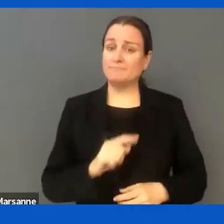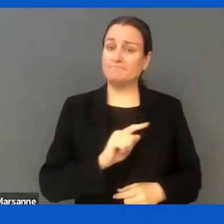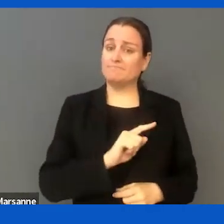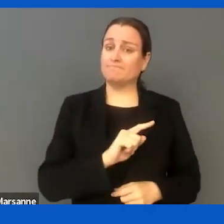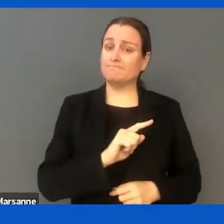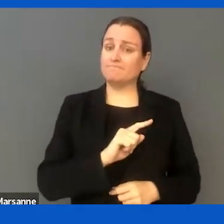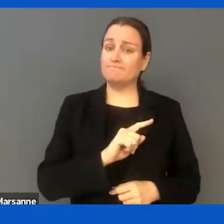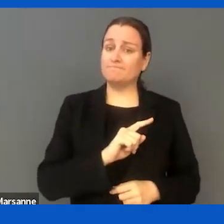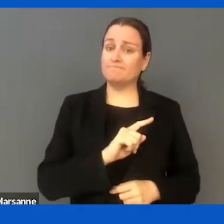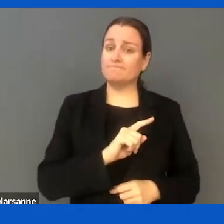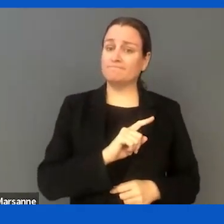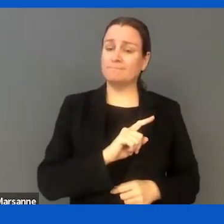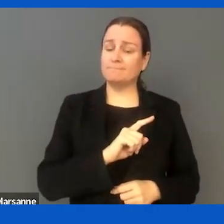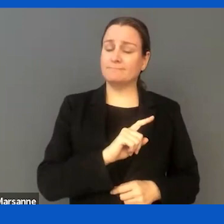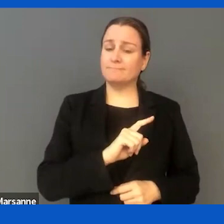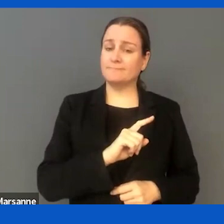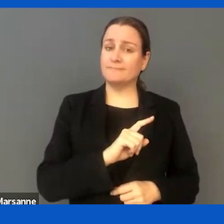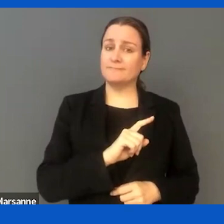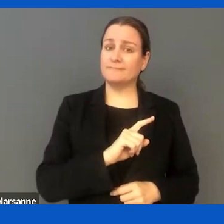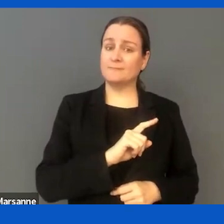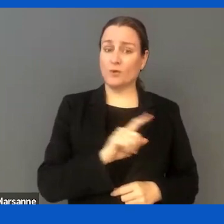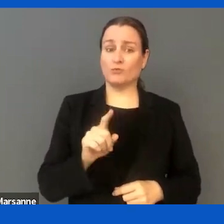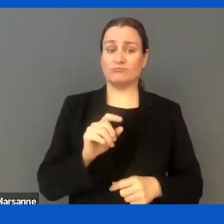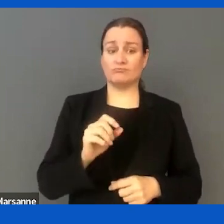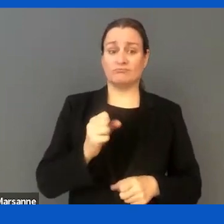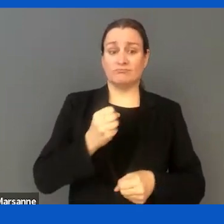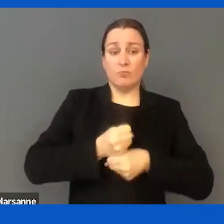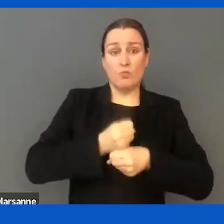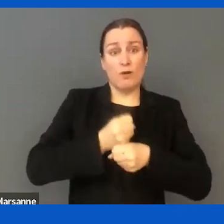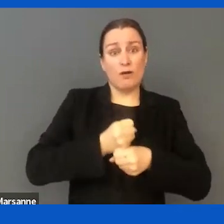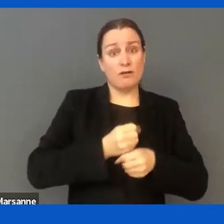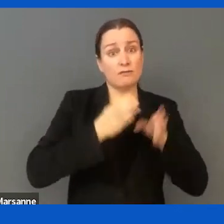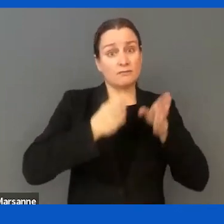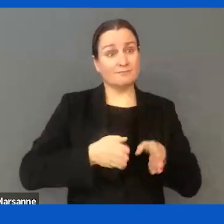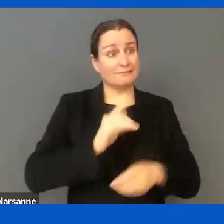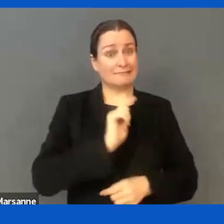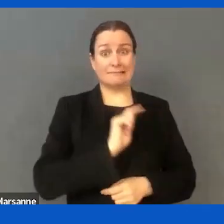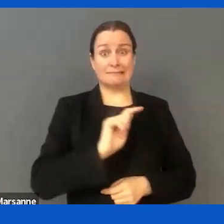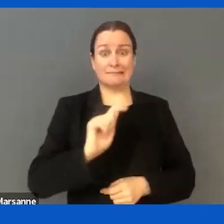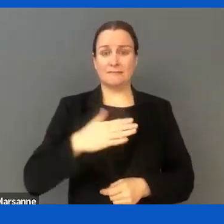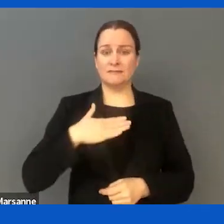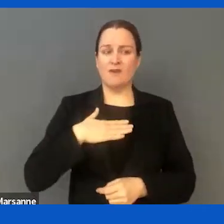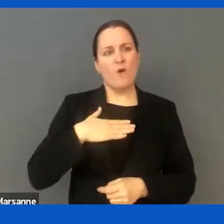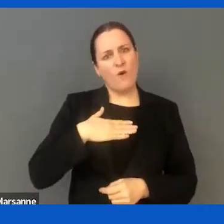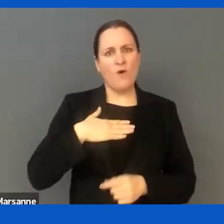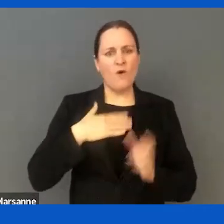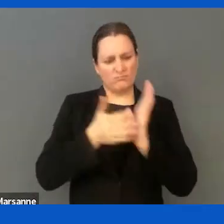that they can integrate into their skill set. So therefore, they are now a better designer,